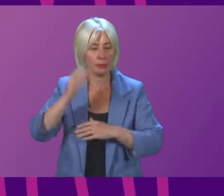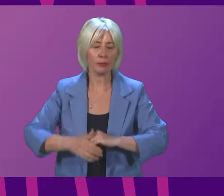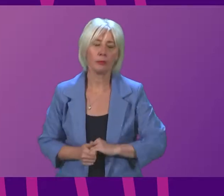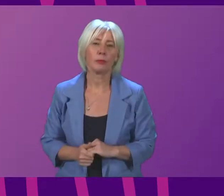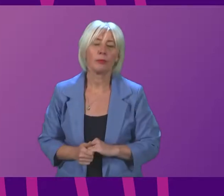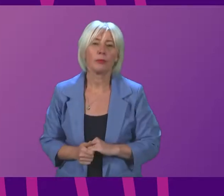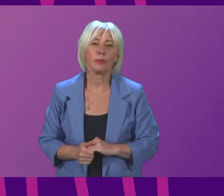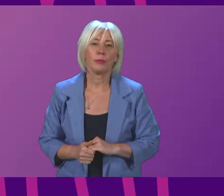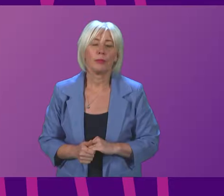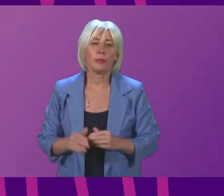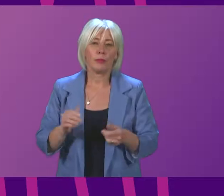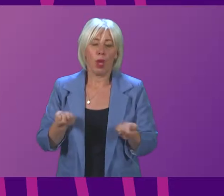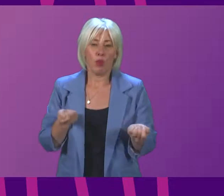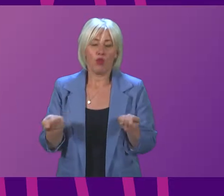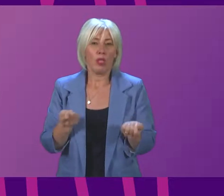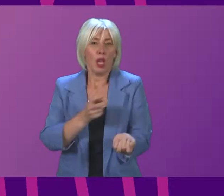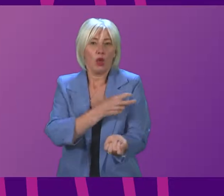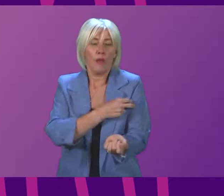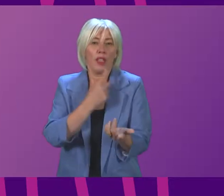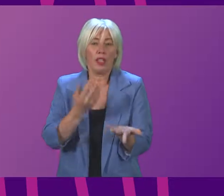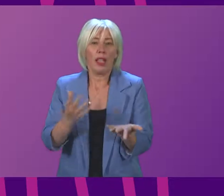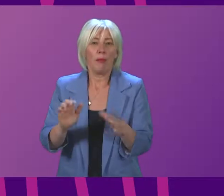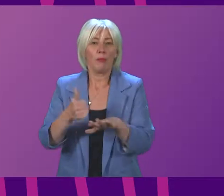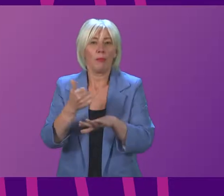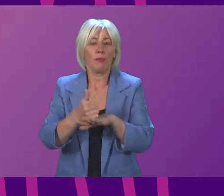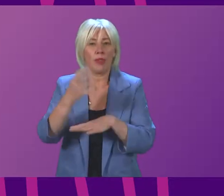Today I am announcing to Parliament the establishment of a statutory inquiry